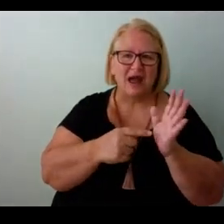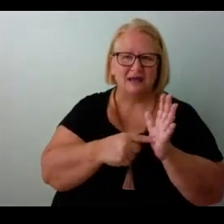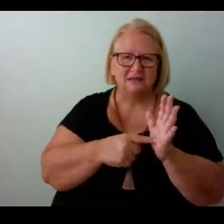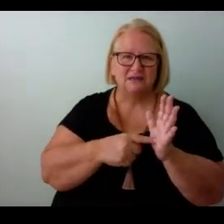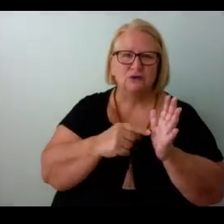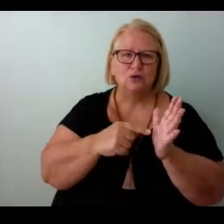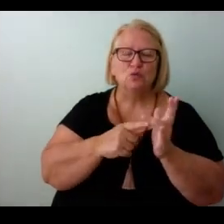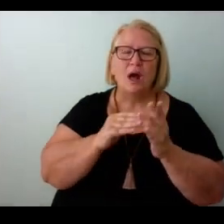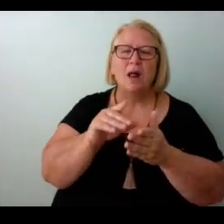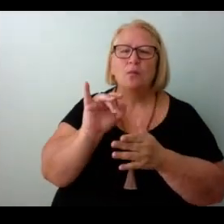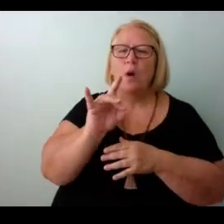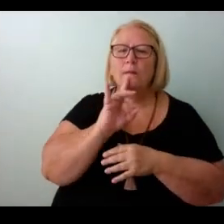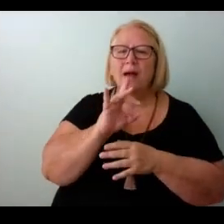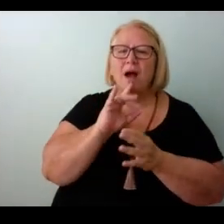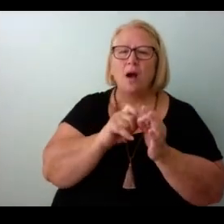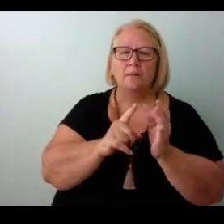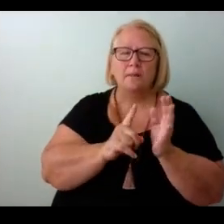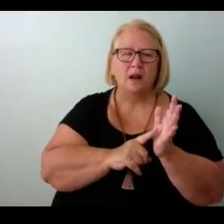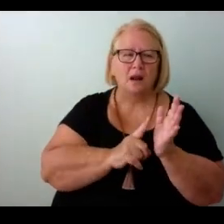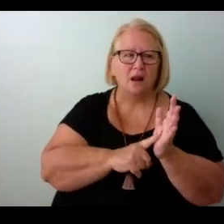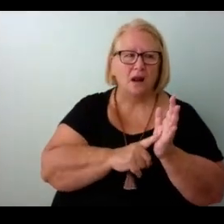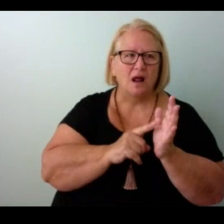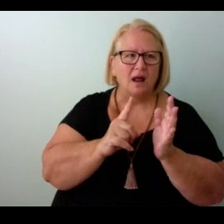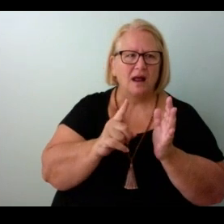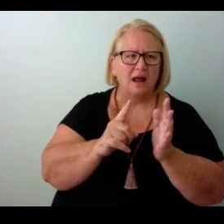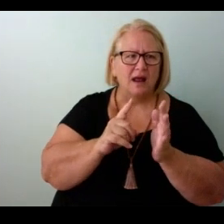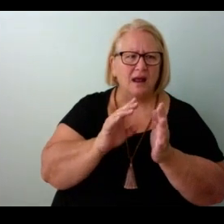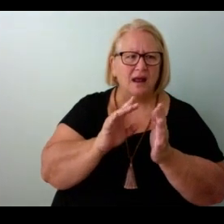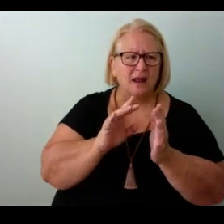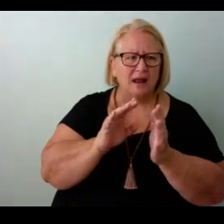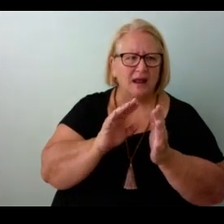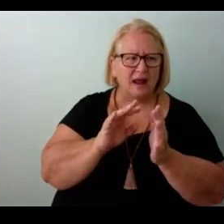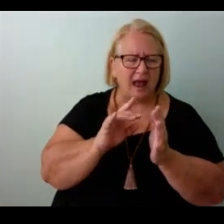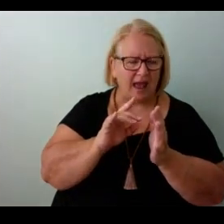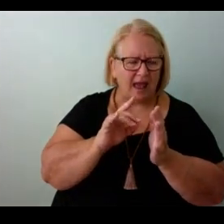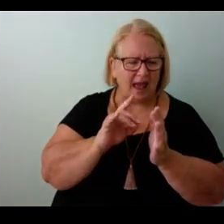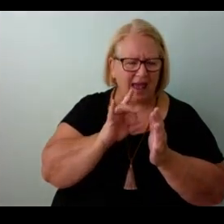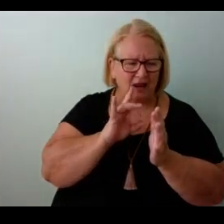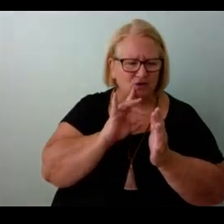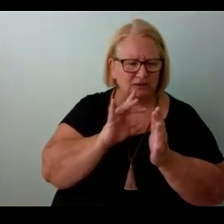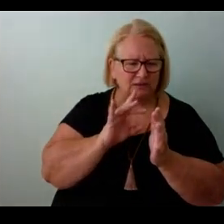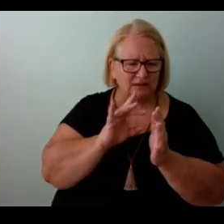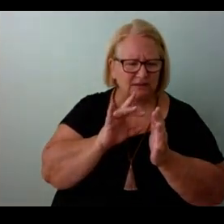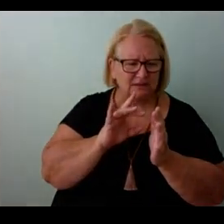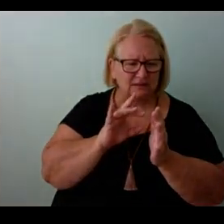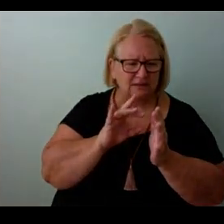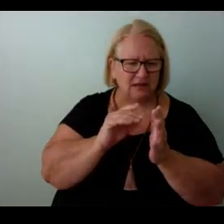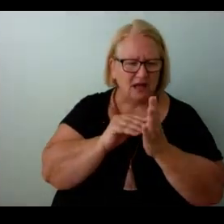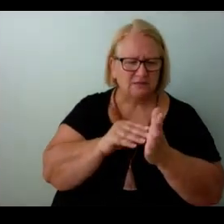It's the home - I forget the second E - energy assistance scheme. It might be home - yep.